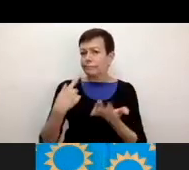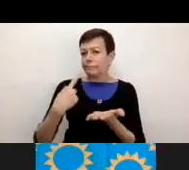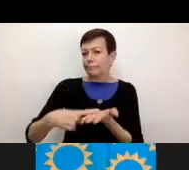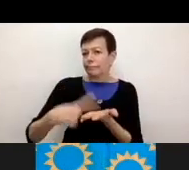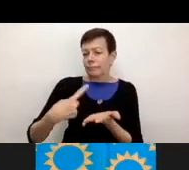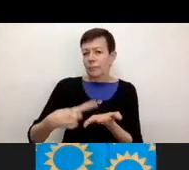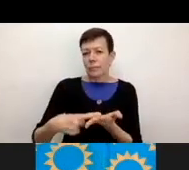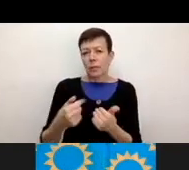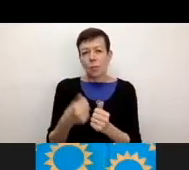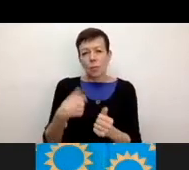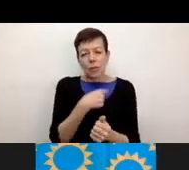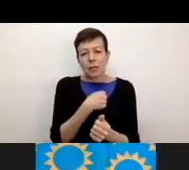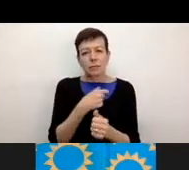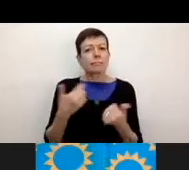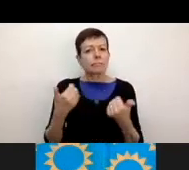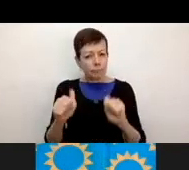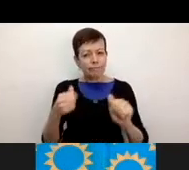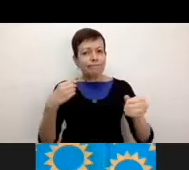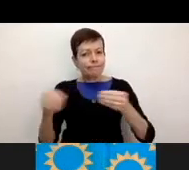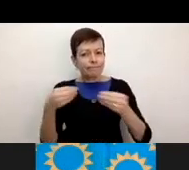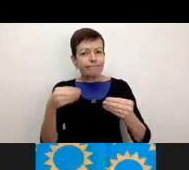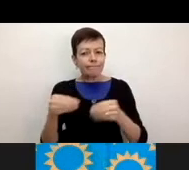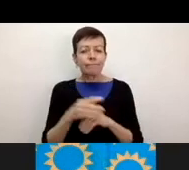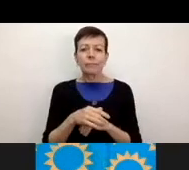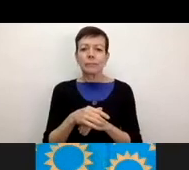And something that the team and I have been talking about and I'll be very transparent